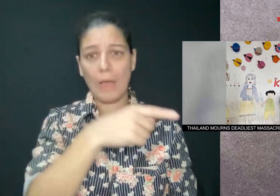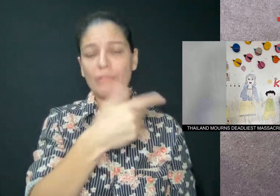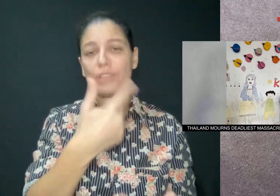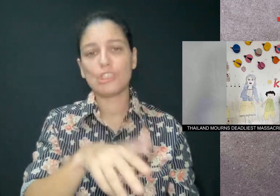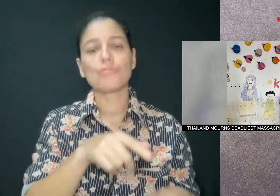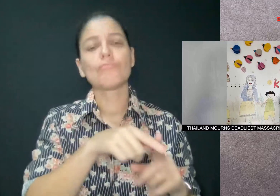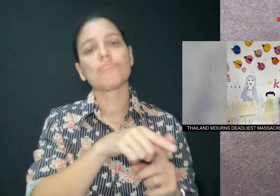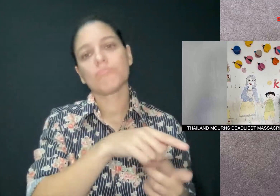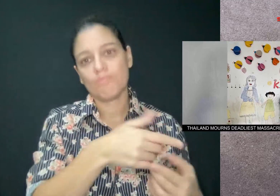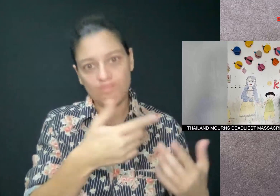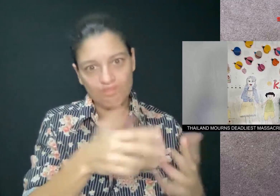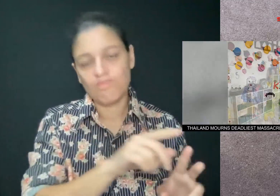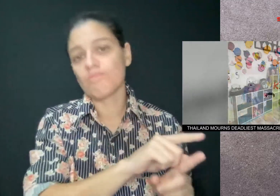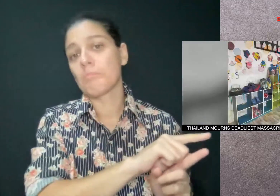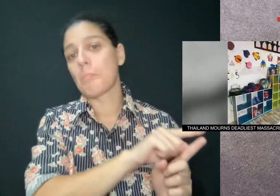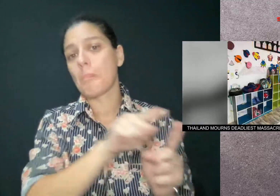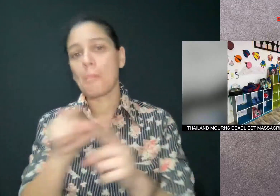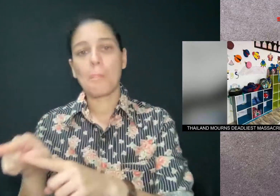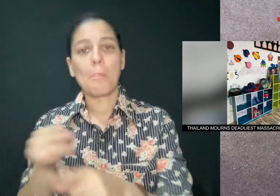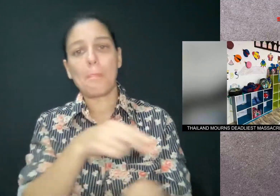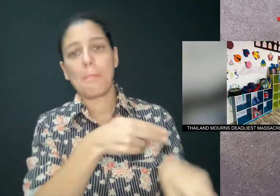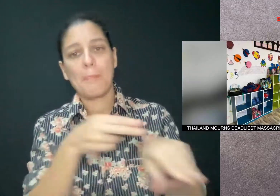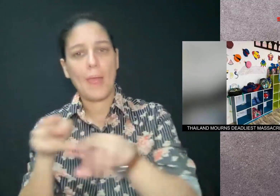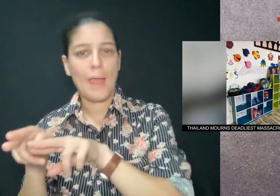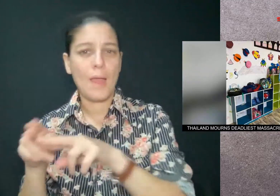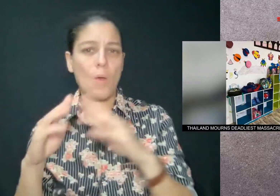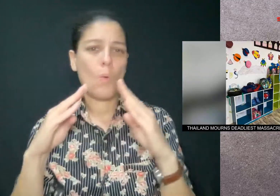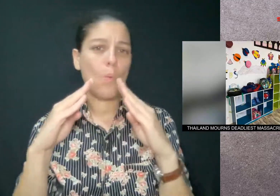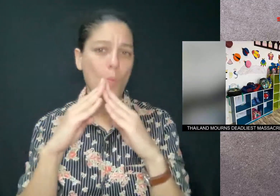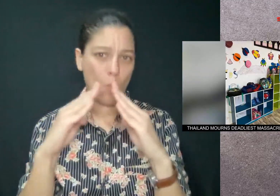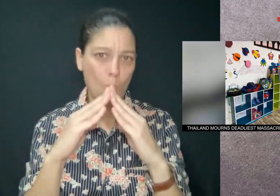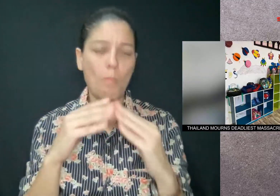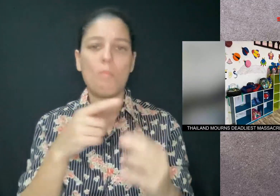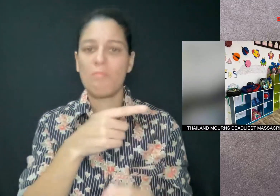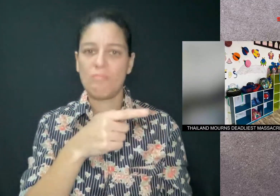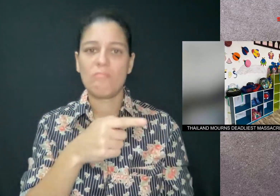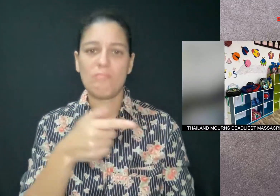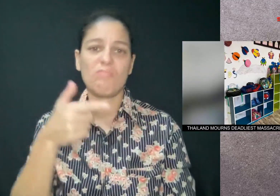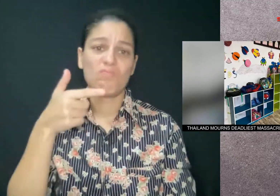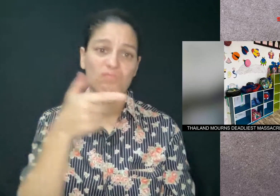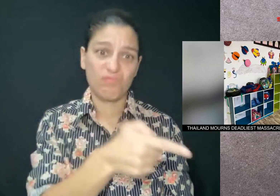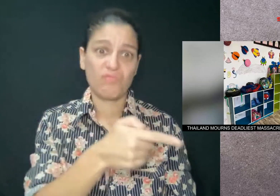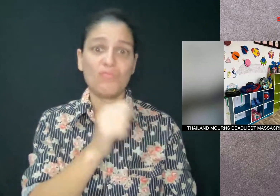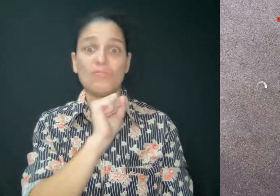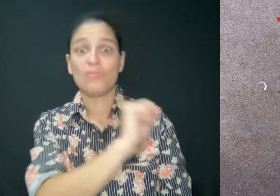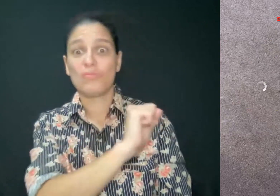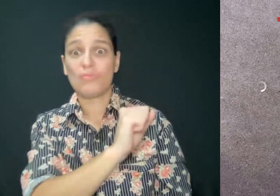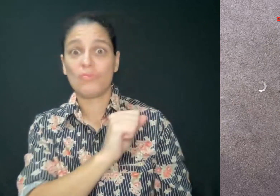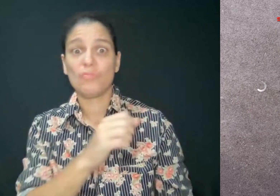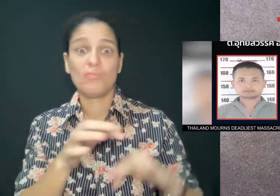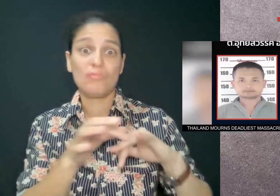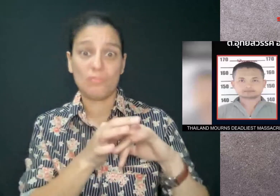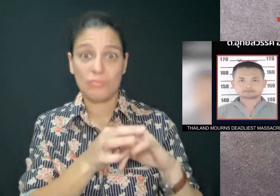officials say the man then went home shot and killed his wife and stepson then took